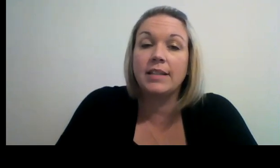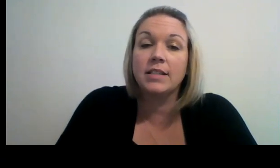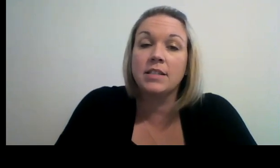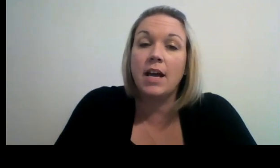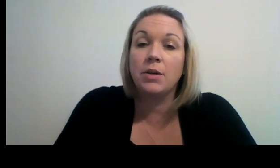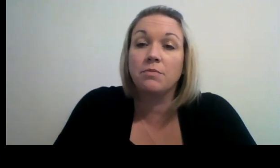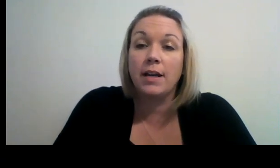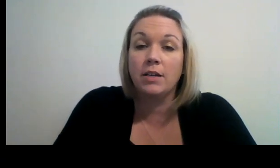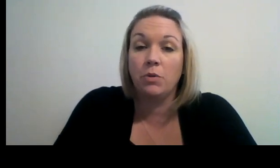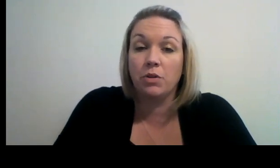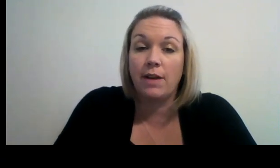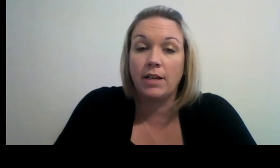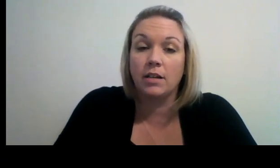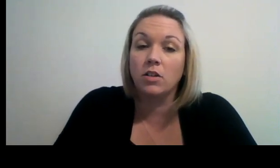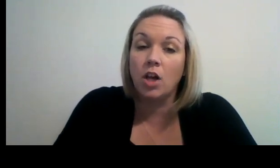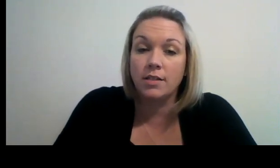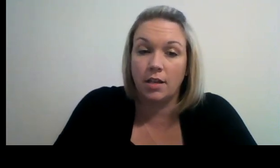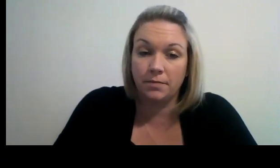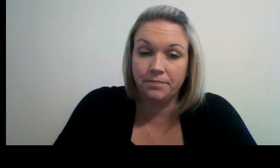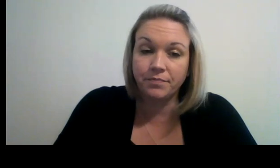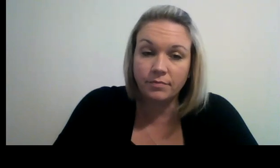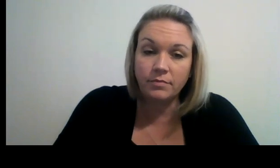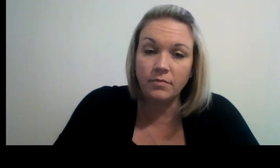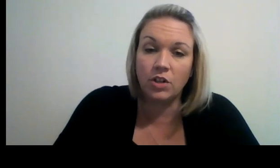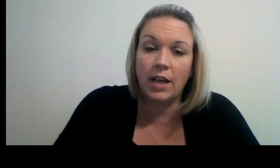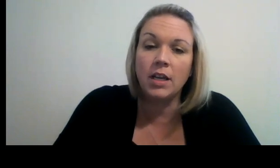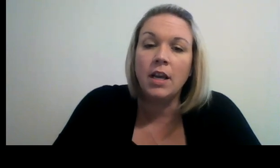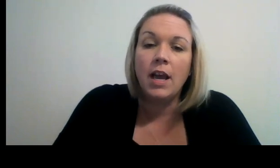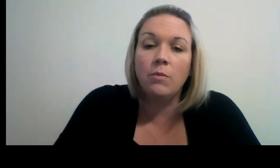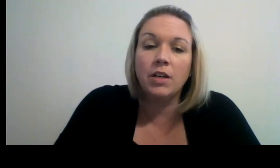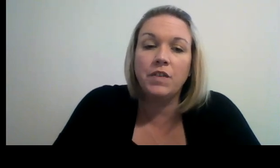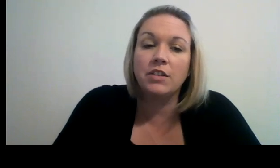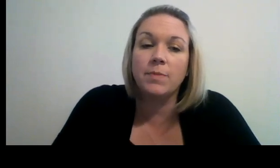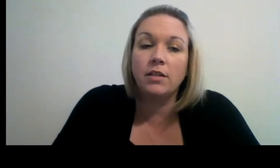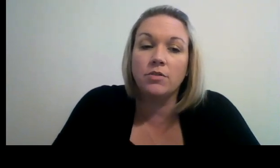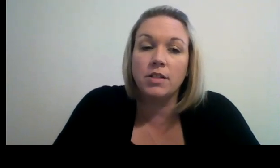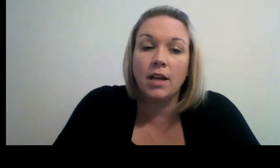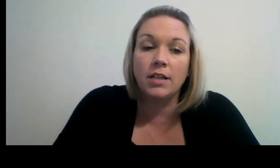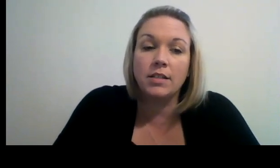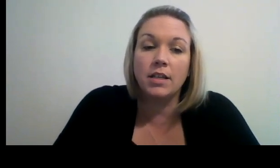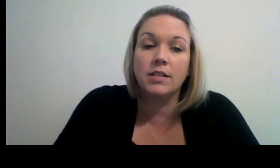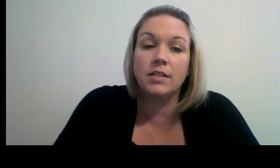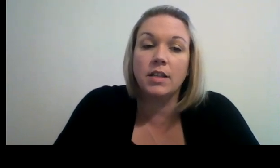and this is how we write it when we're writing in glossing. Okay? And what a fingerspelled loan sign is, is